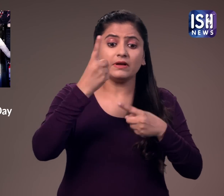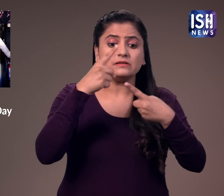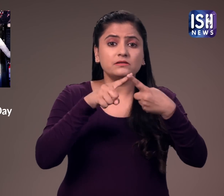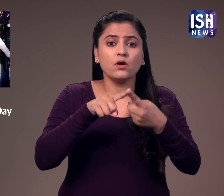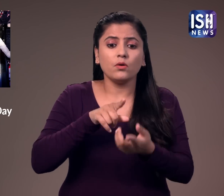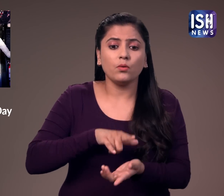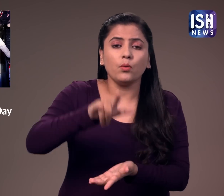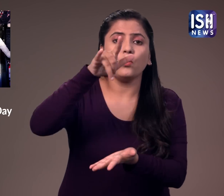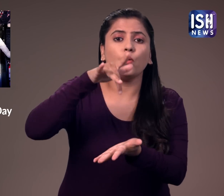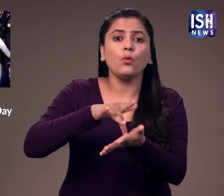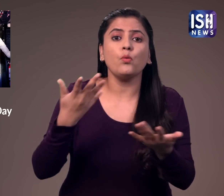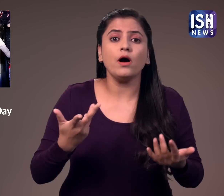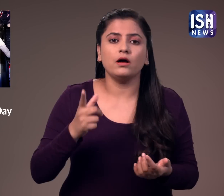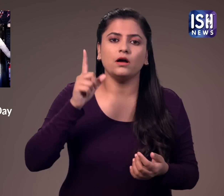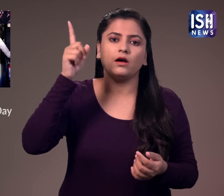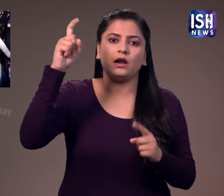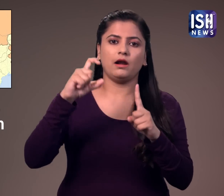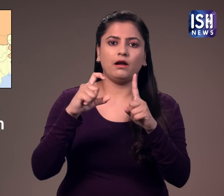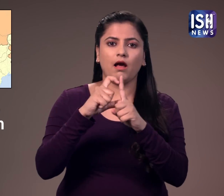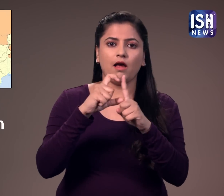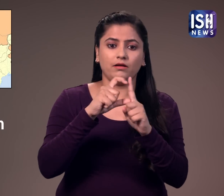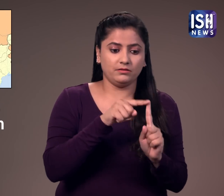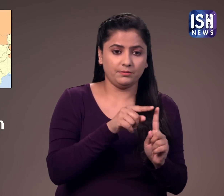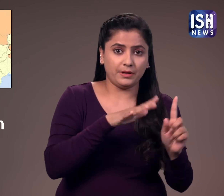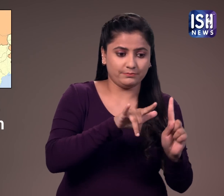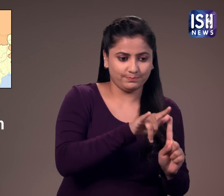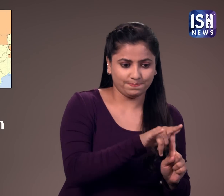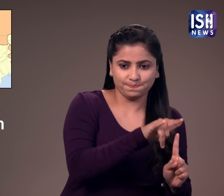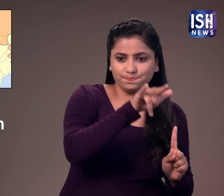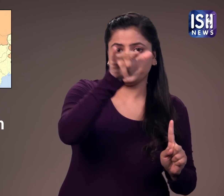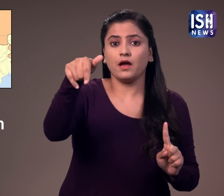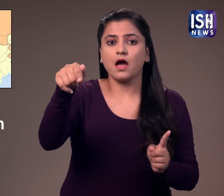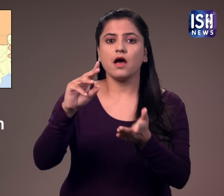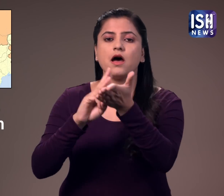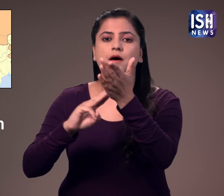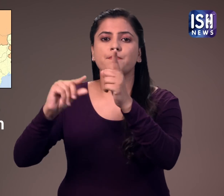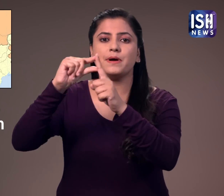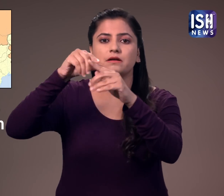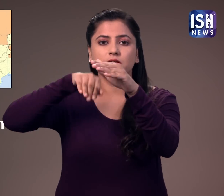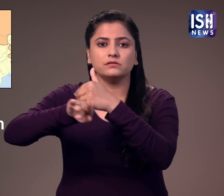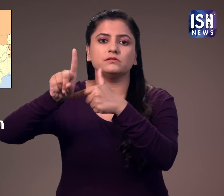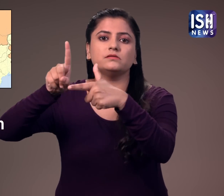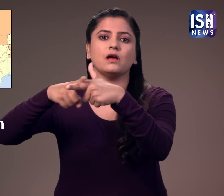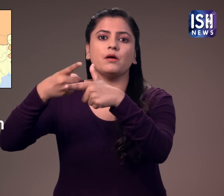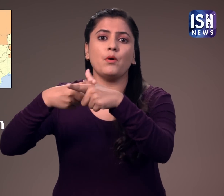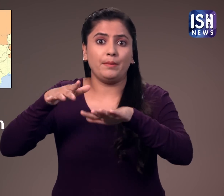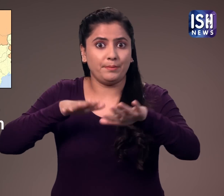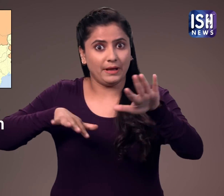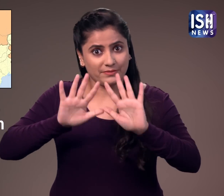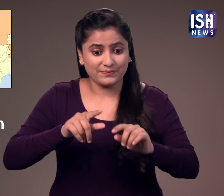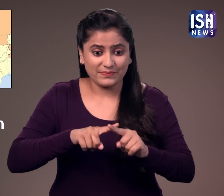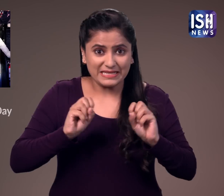The first one was SpiceJet aircraft operating between Delhi-Jabalpur in Madhya Pradesh.